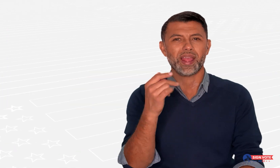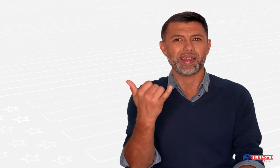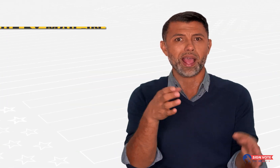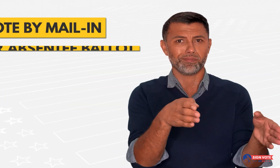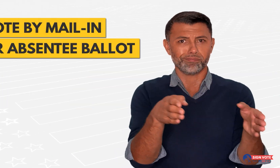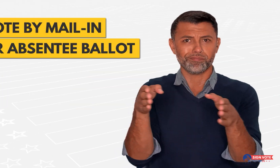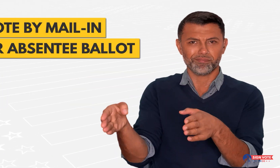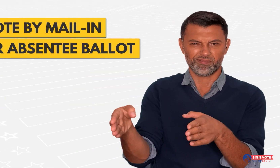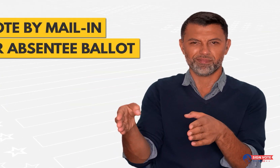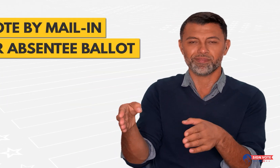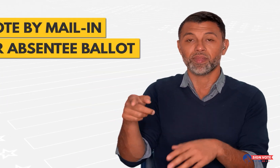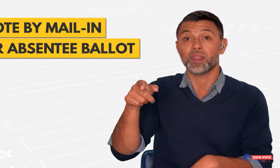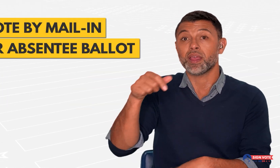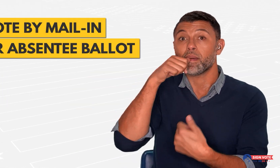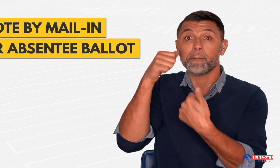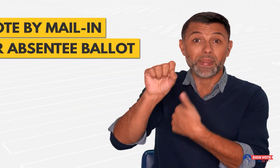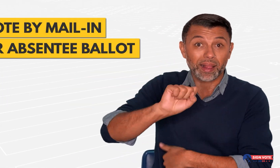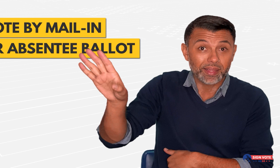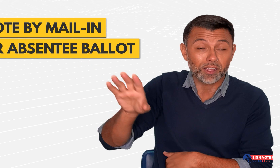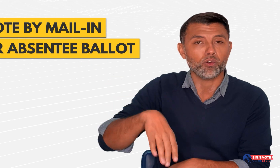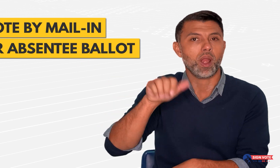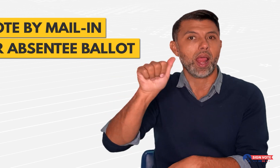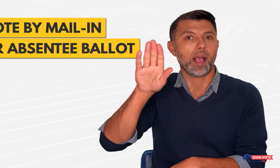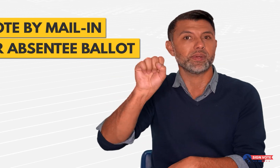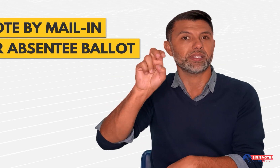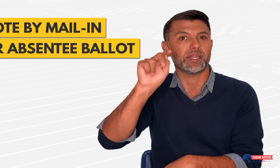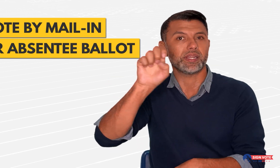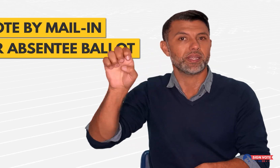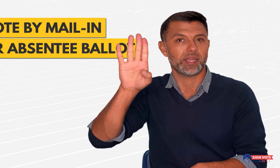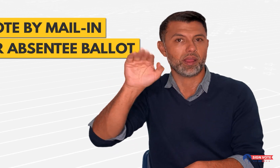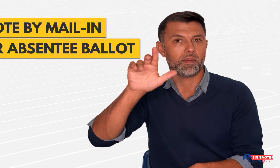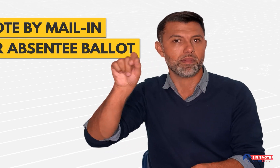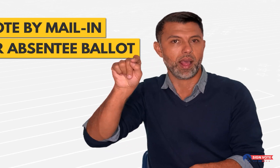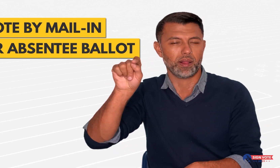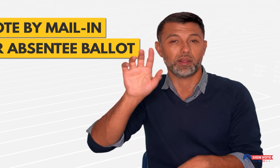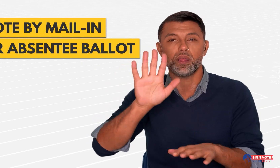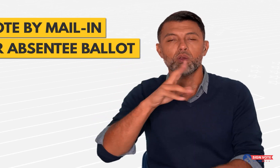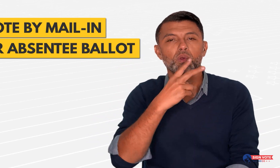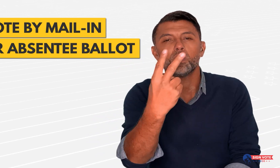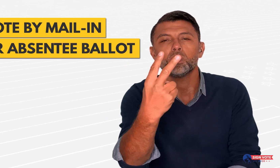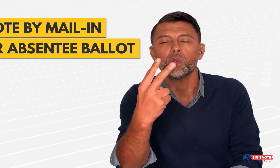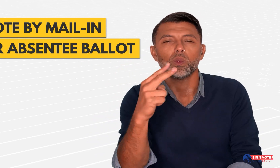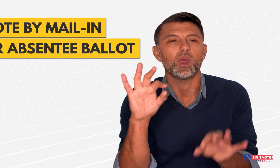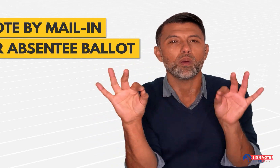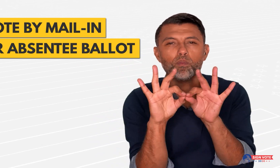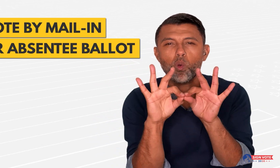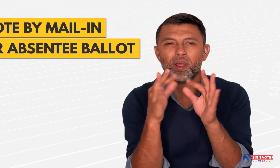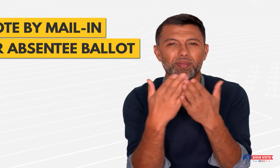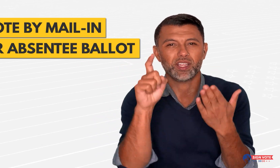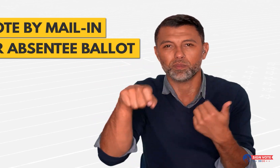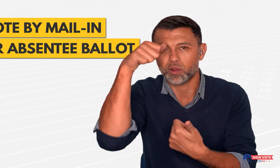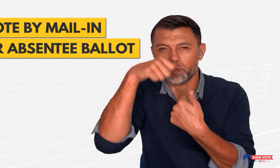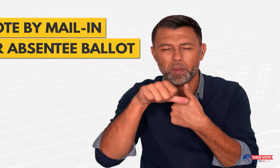Ok now, let's shift focus to mail-in and absentee ballots. You must remember two critical things -